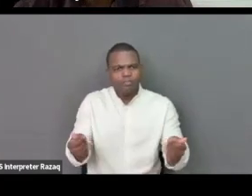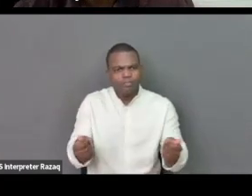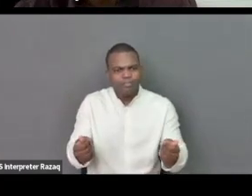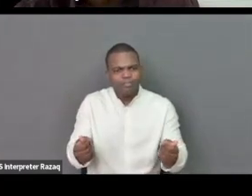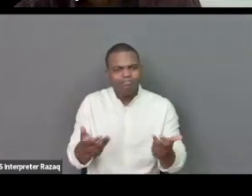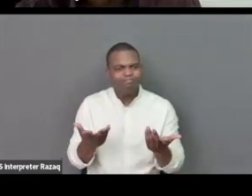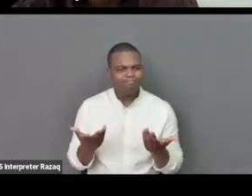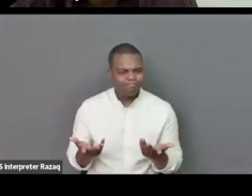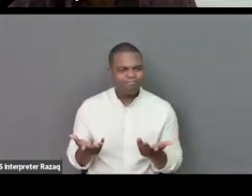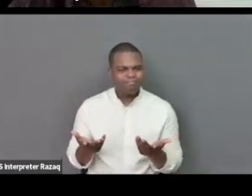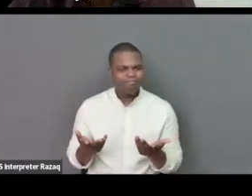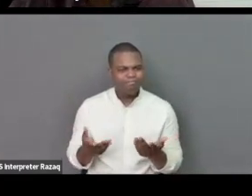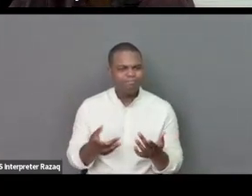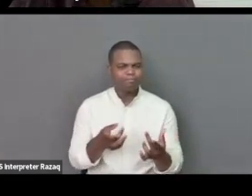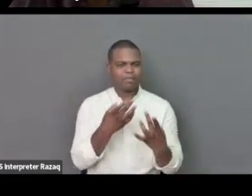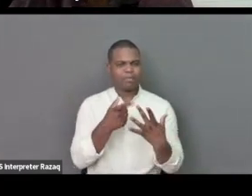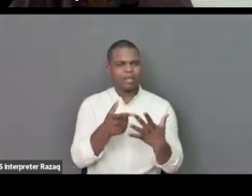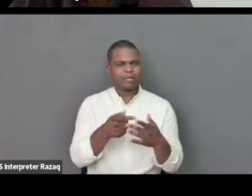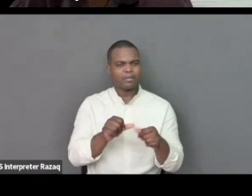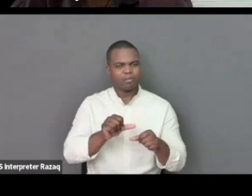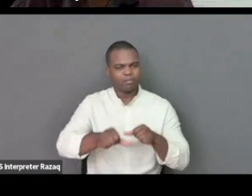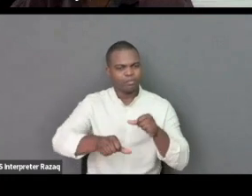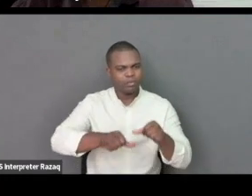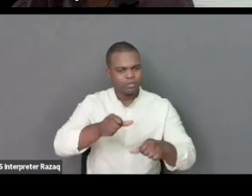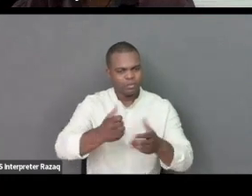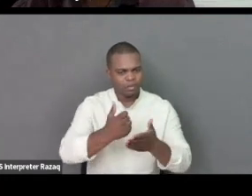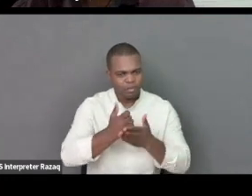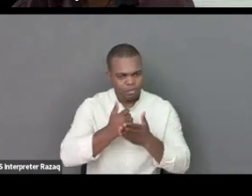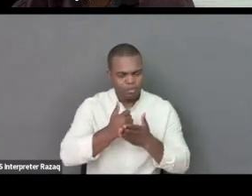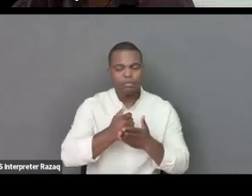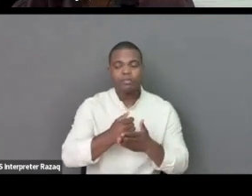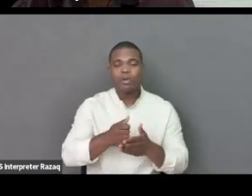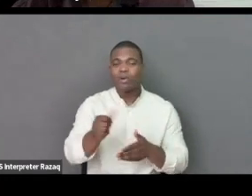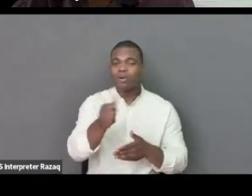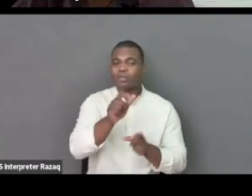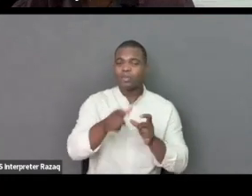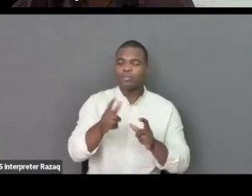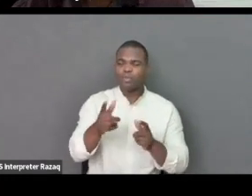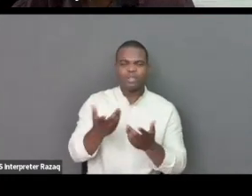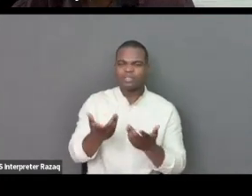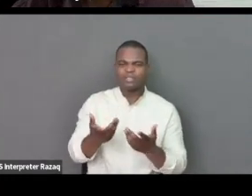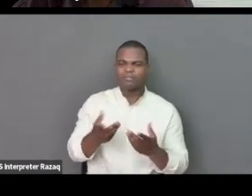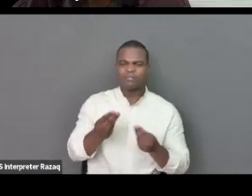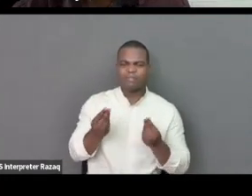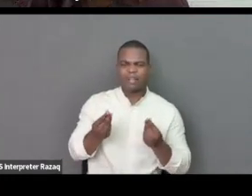feedback or make it more